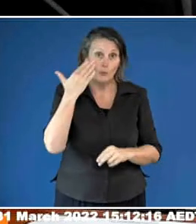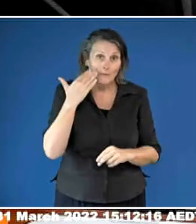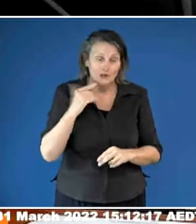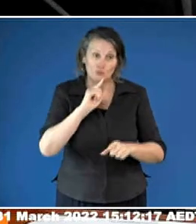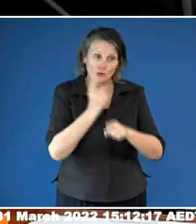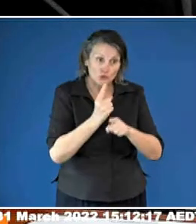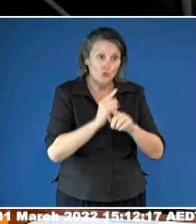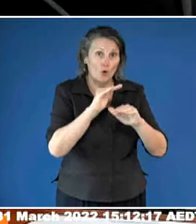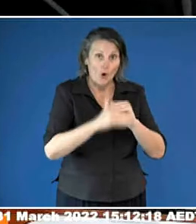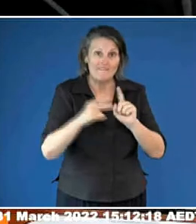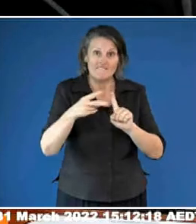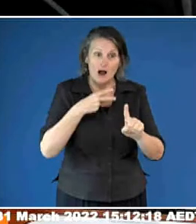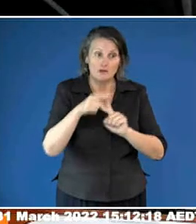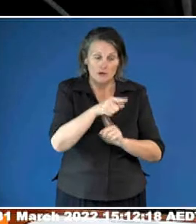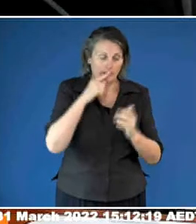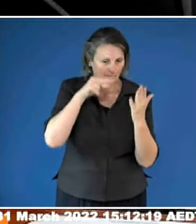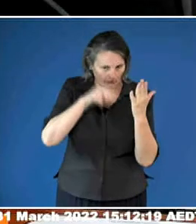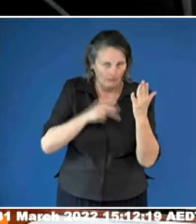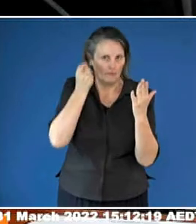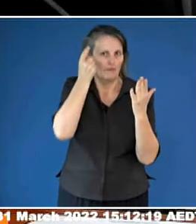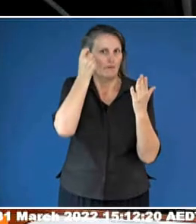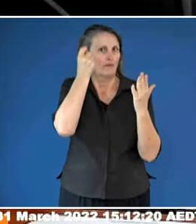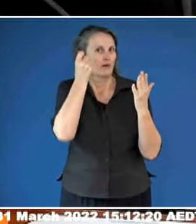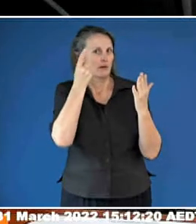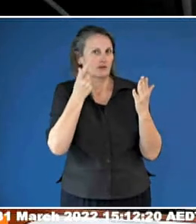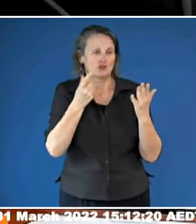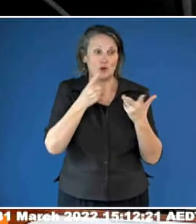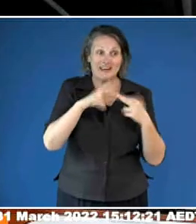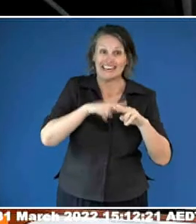access assistance if and when required.